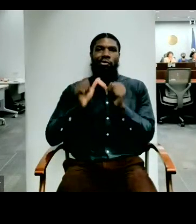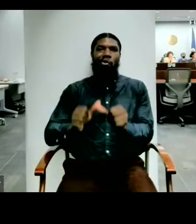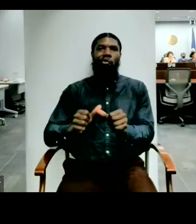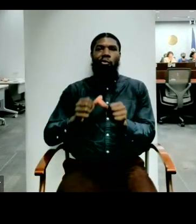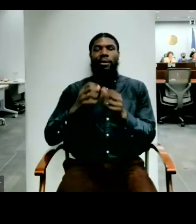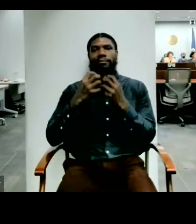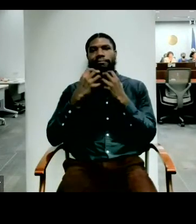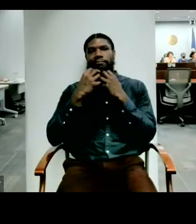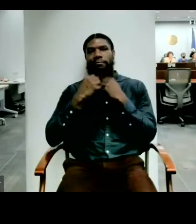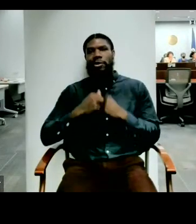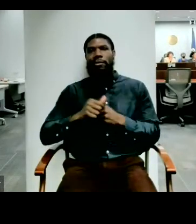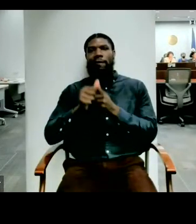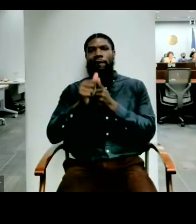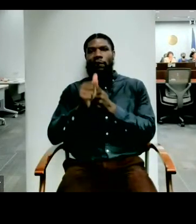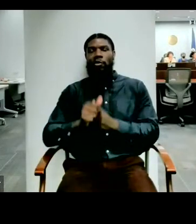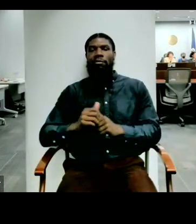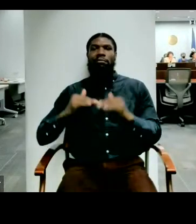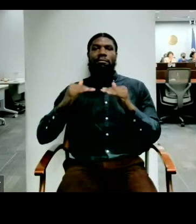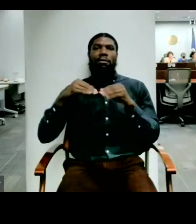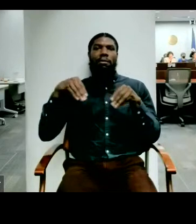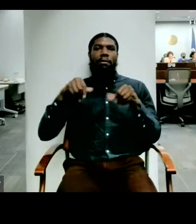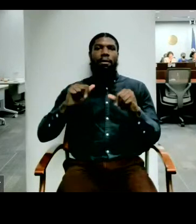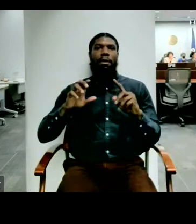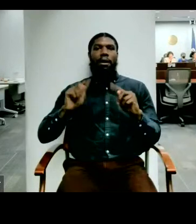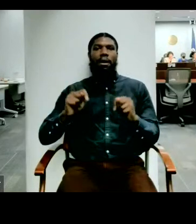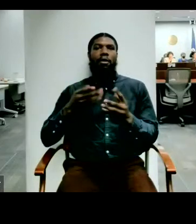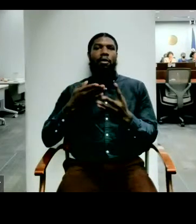enforcement of the equal pay Act and Title VII protection against pay discrimination.